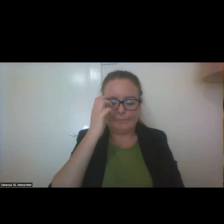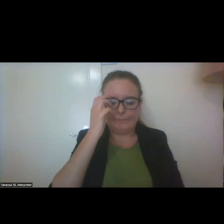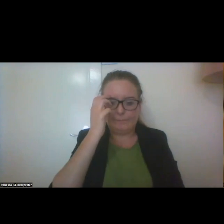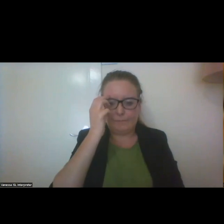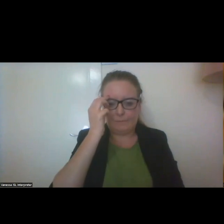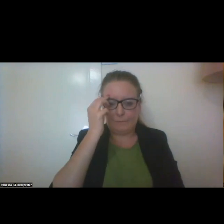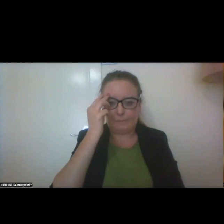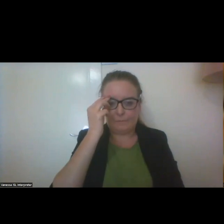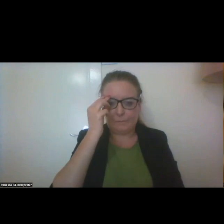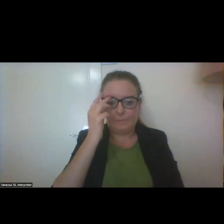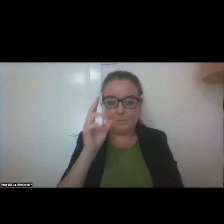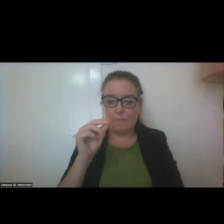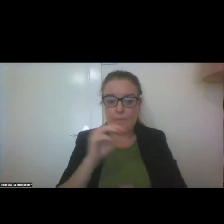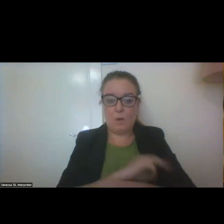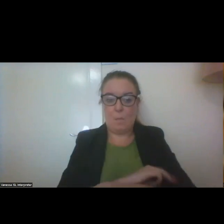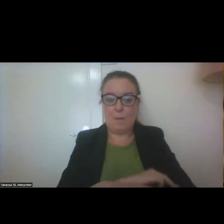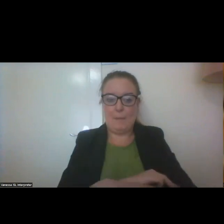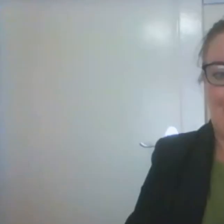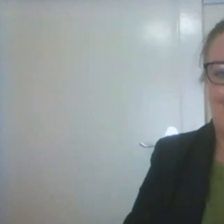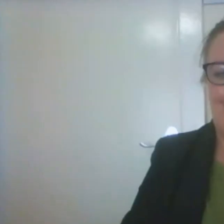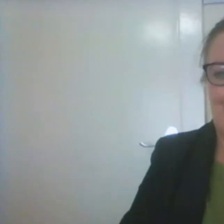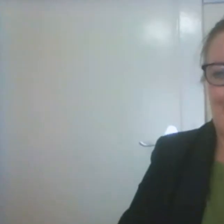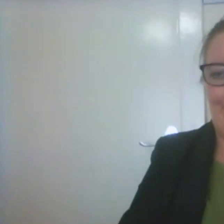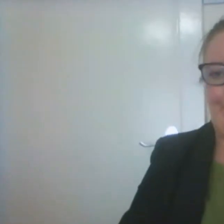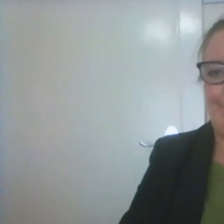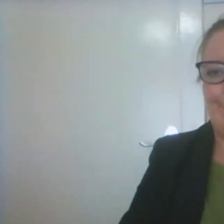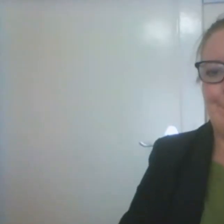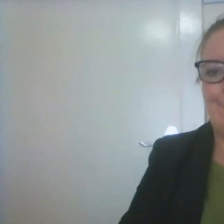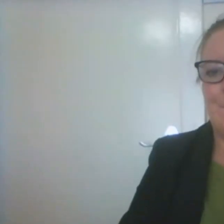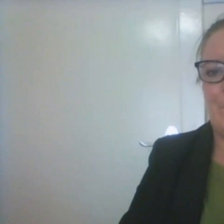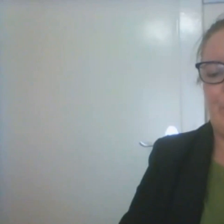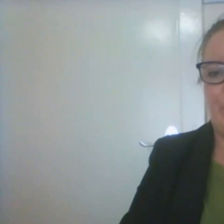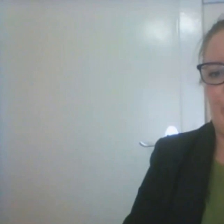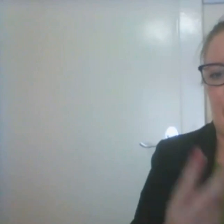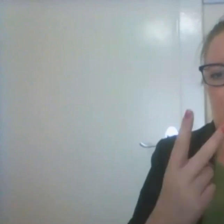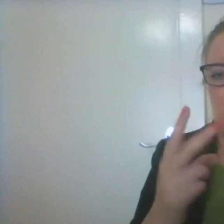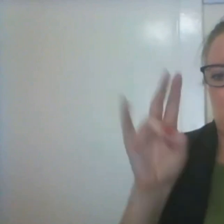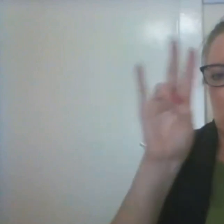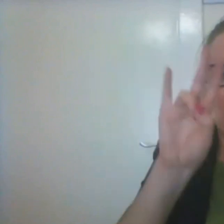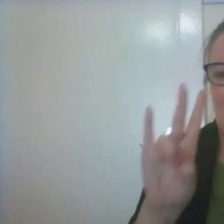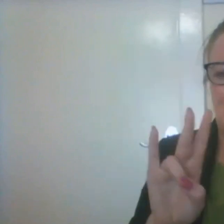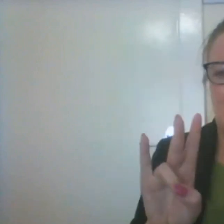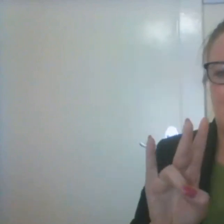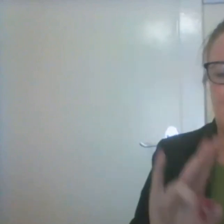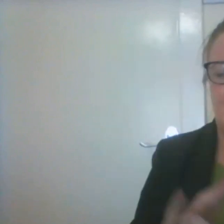So, just these last two questions are directed towards Tim.